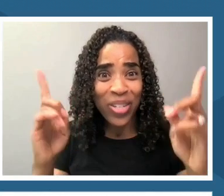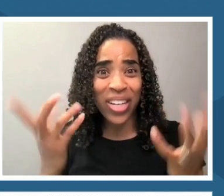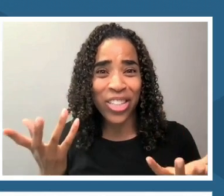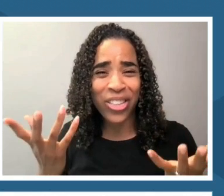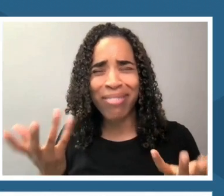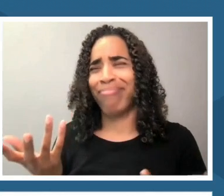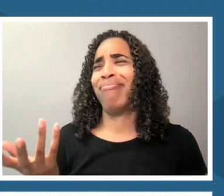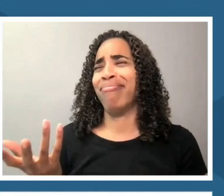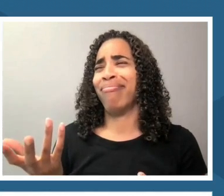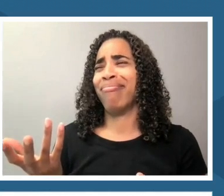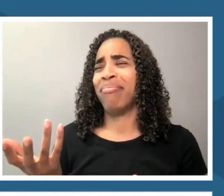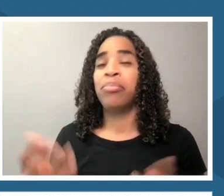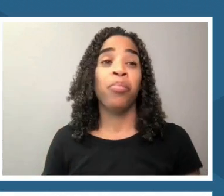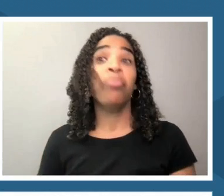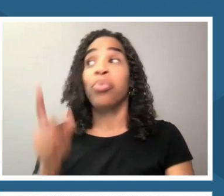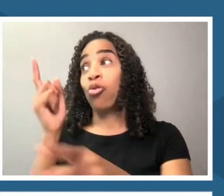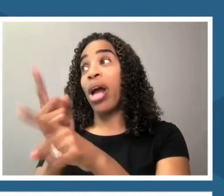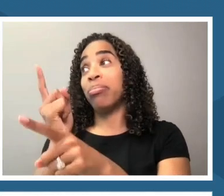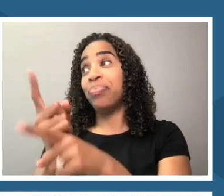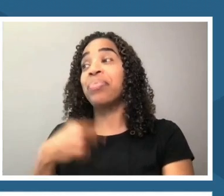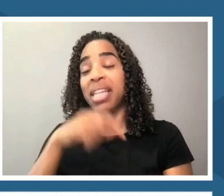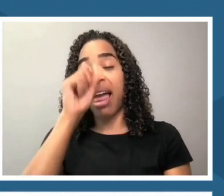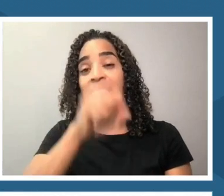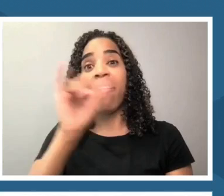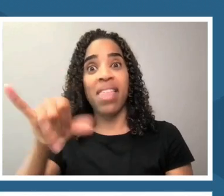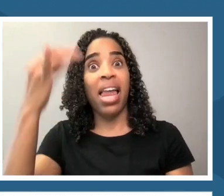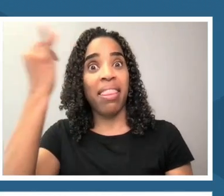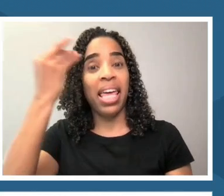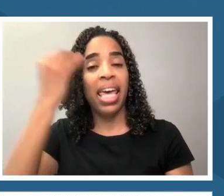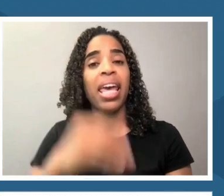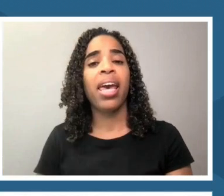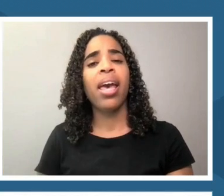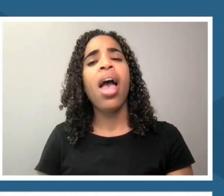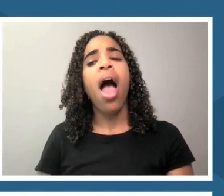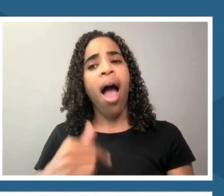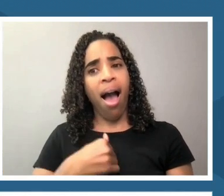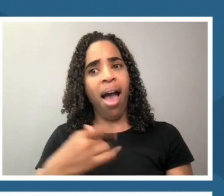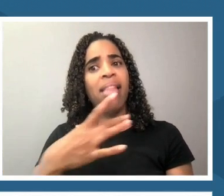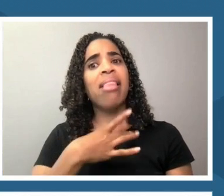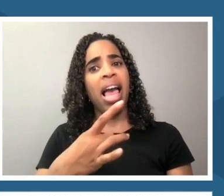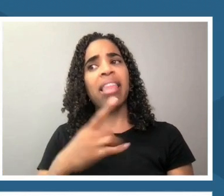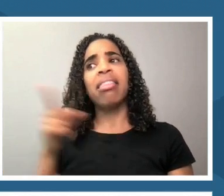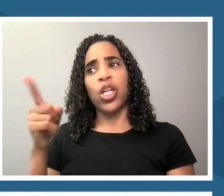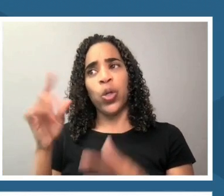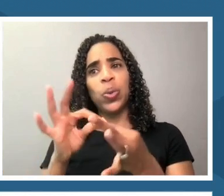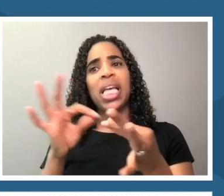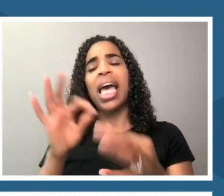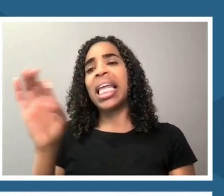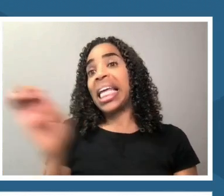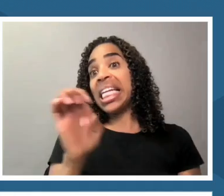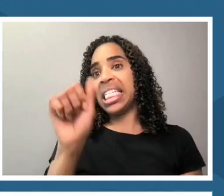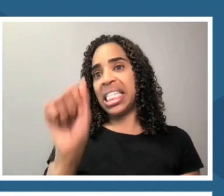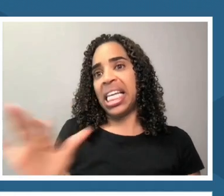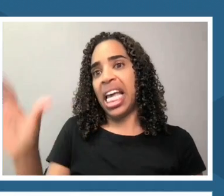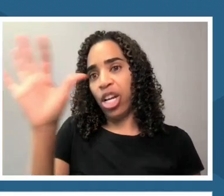yeah no i love those observations right and so first of all i do appreciate you